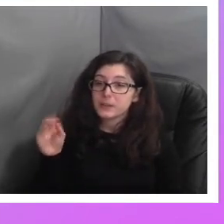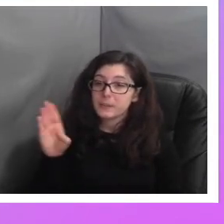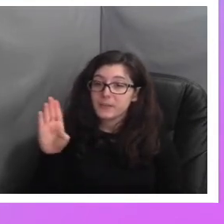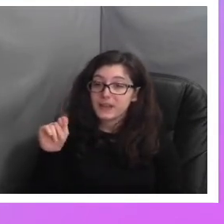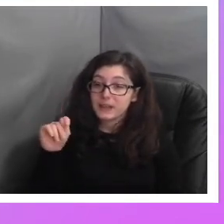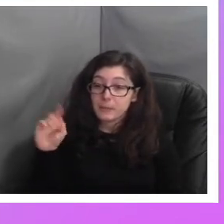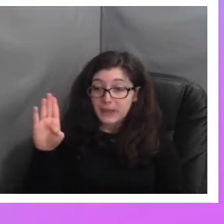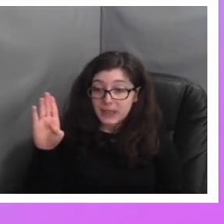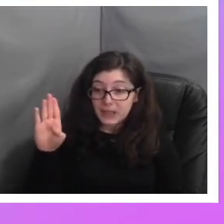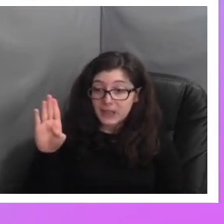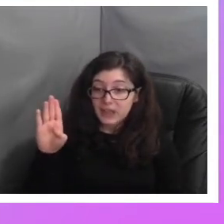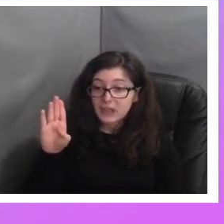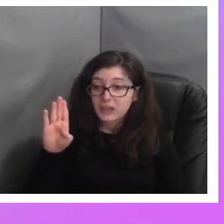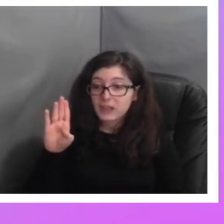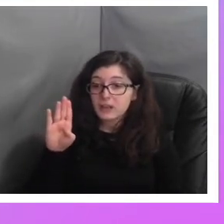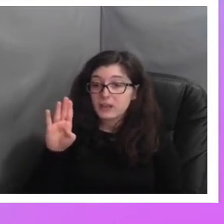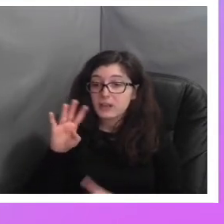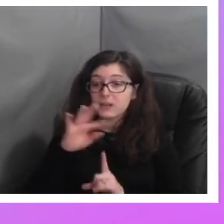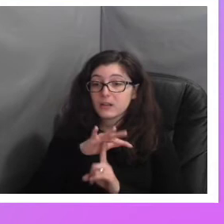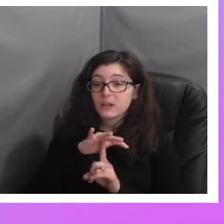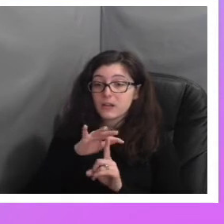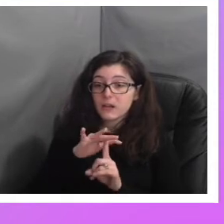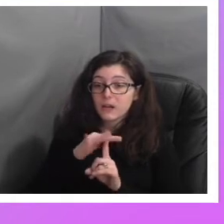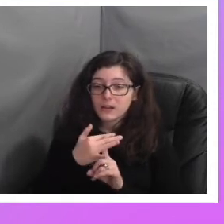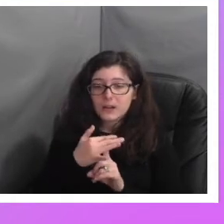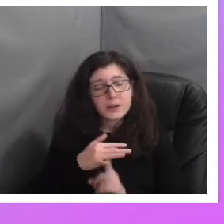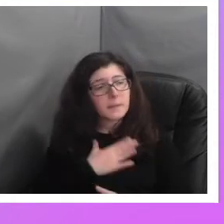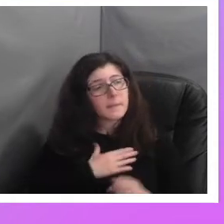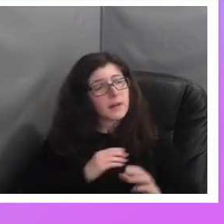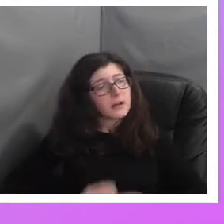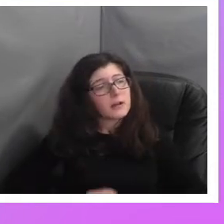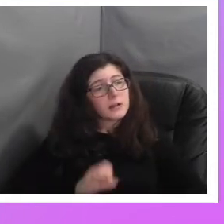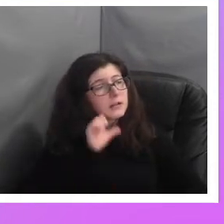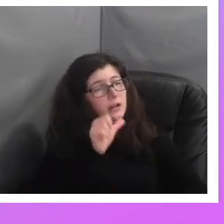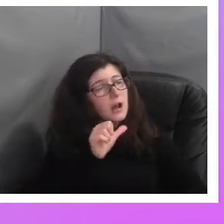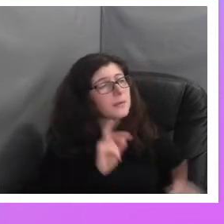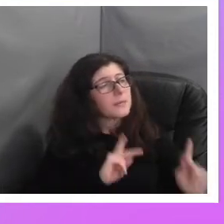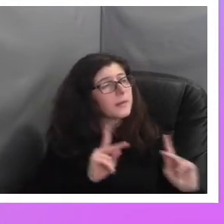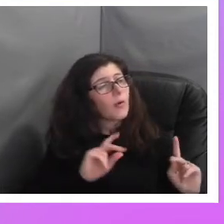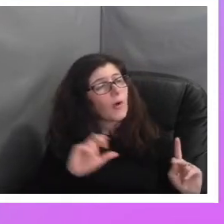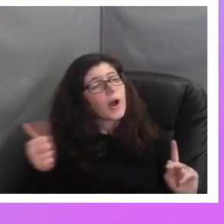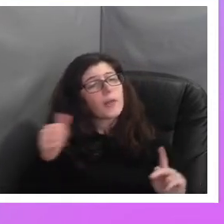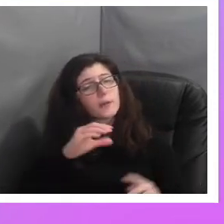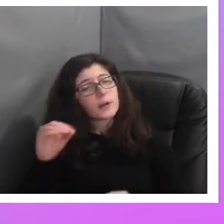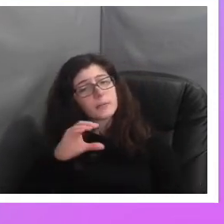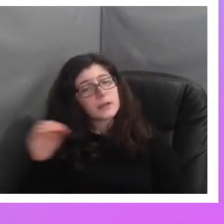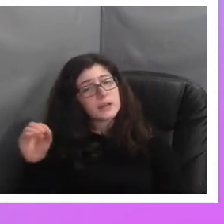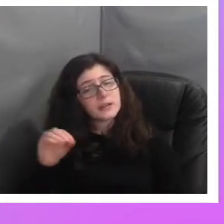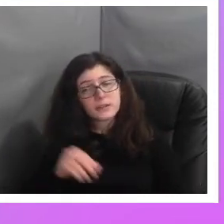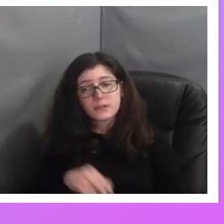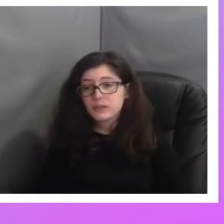"Well, my customers aren't people, they're other companies". Well, those customers that are other companies